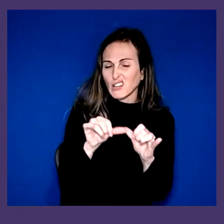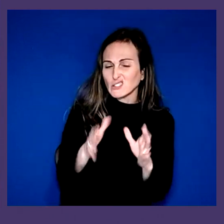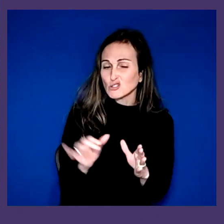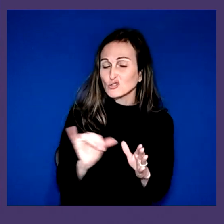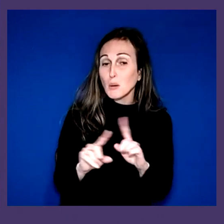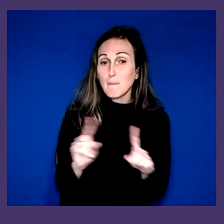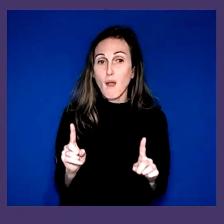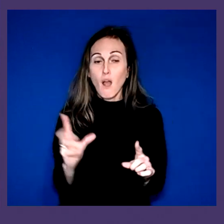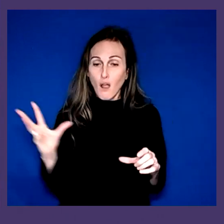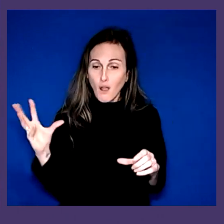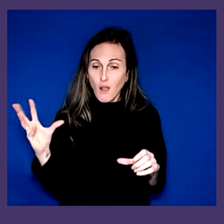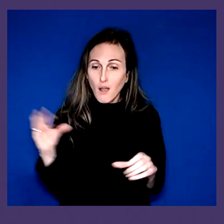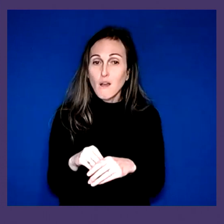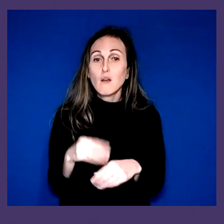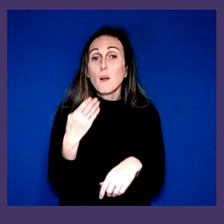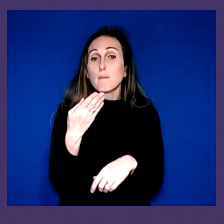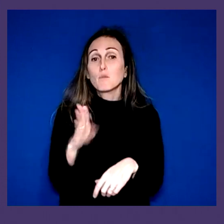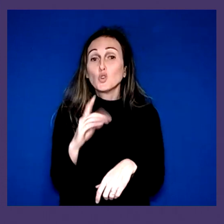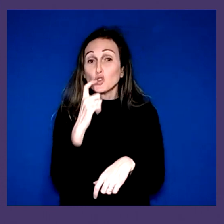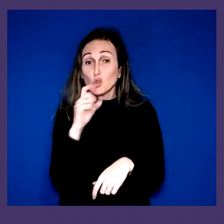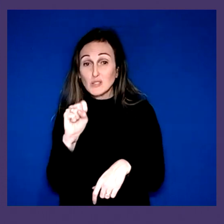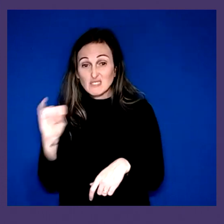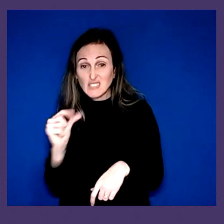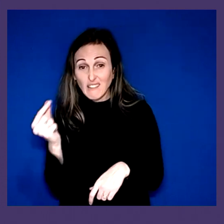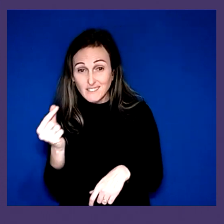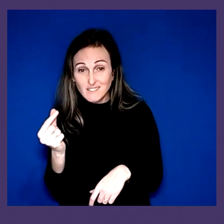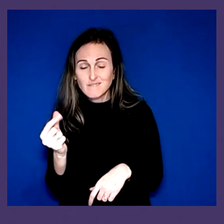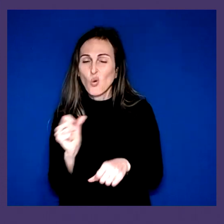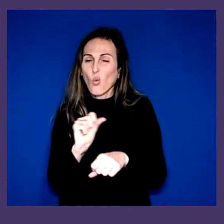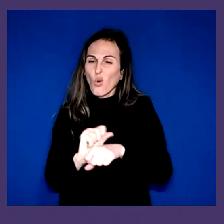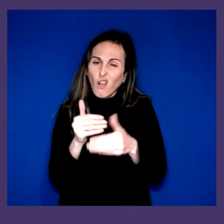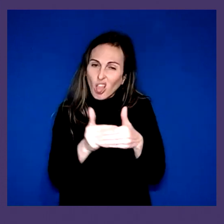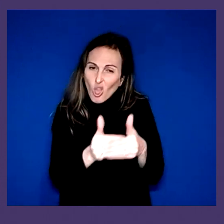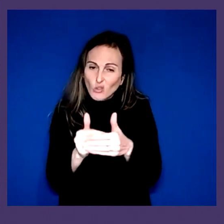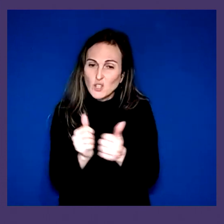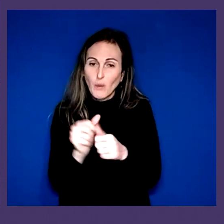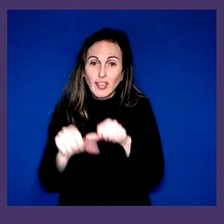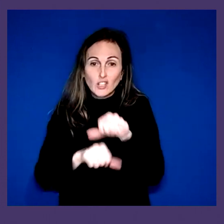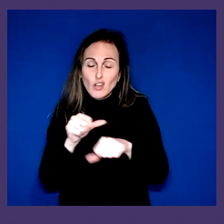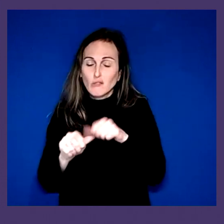who have really worked closely on the new protocols. We wouldn't have been able to do it without